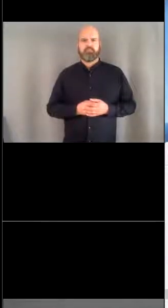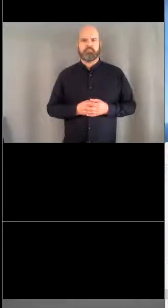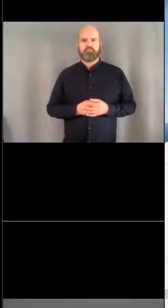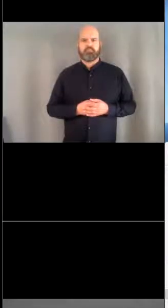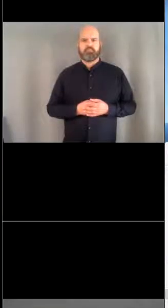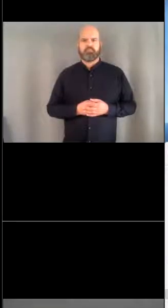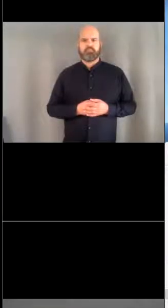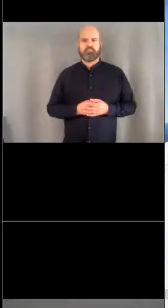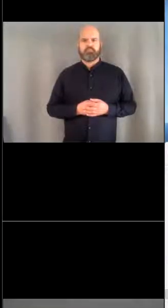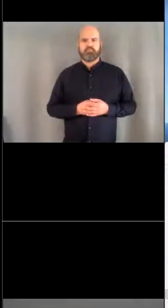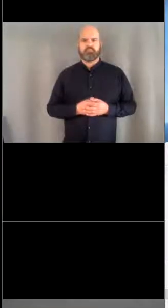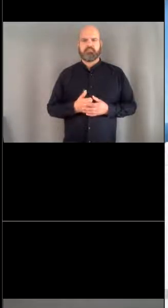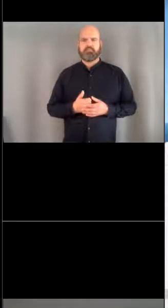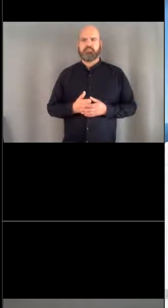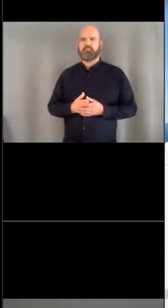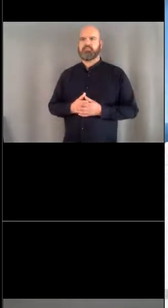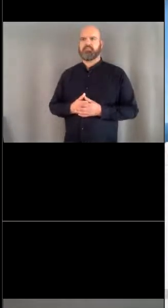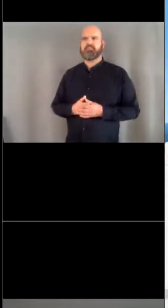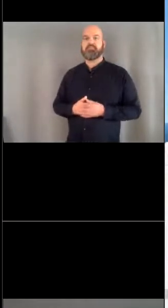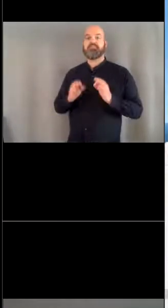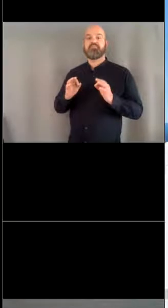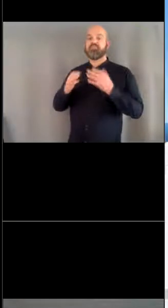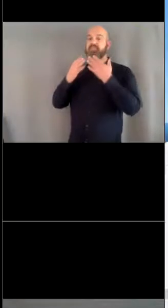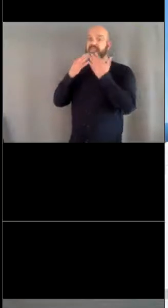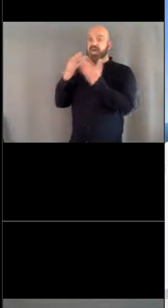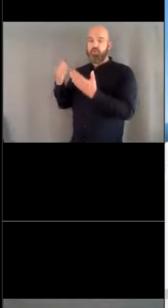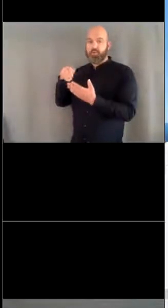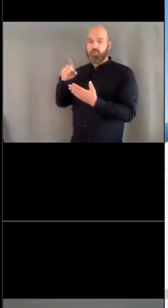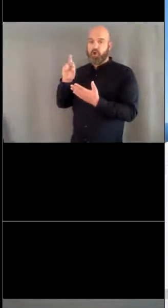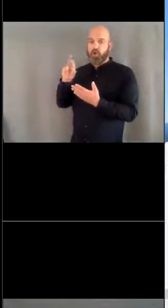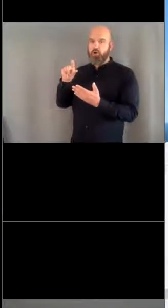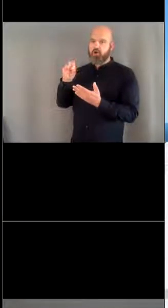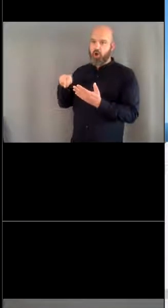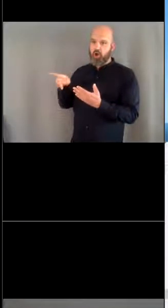Thank you very much for that fascinating presentation.